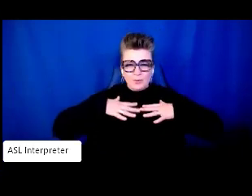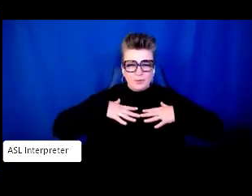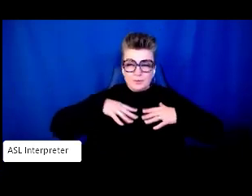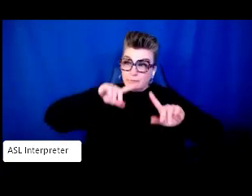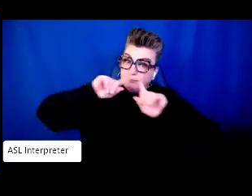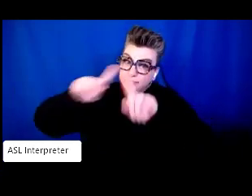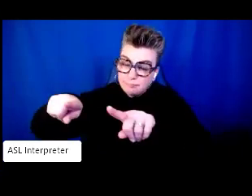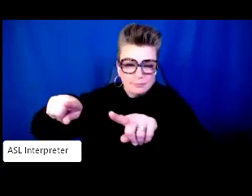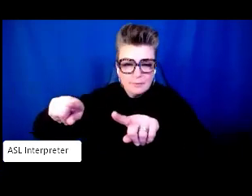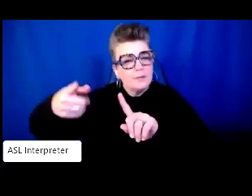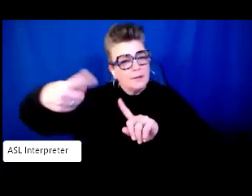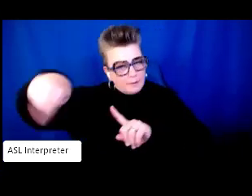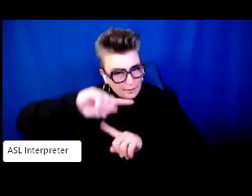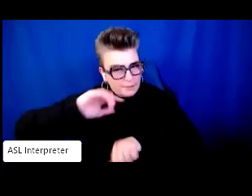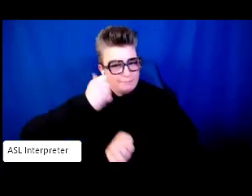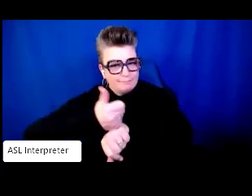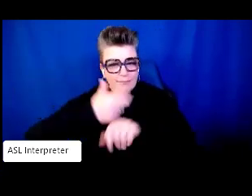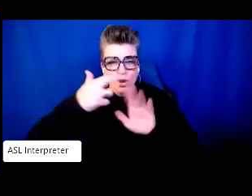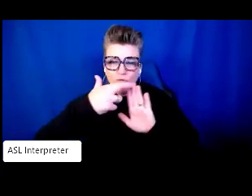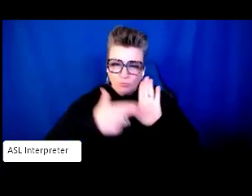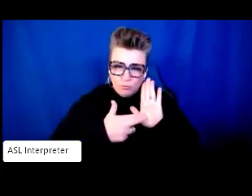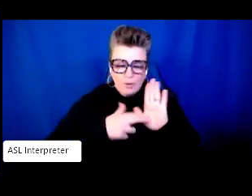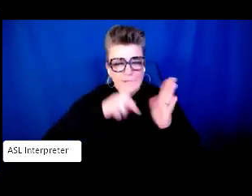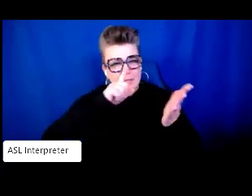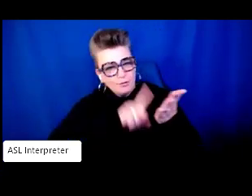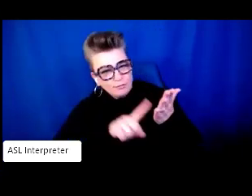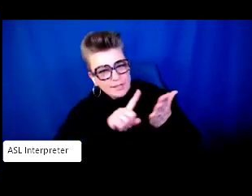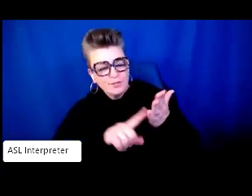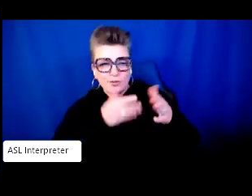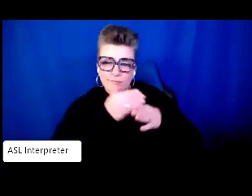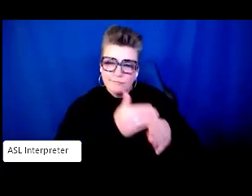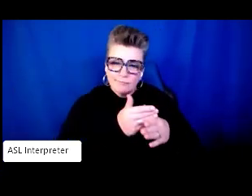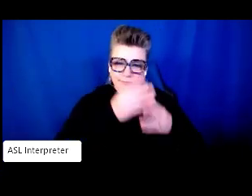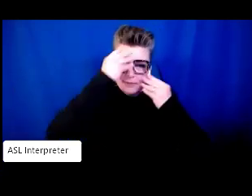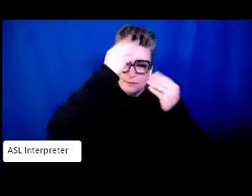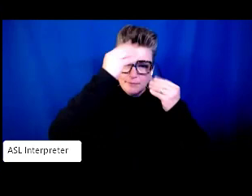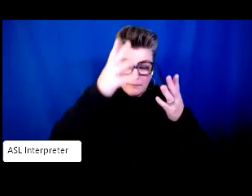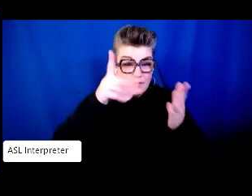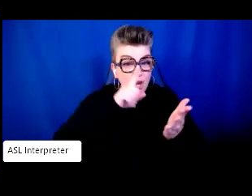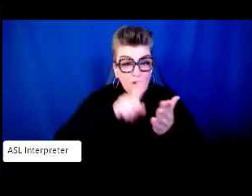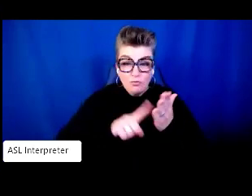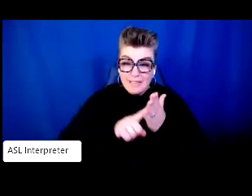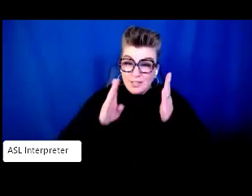and sharing of scientific data. Researchers must comply with any applicable requirements